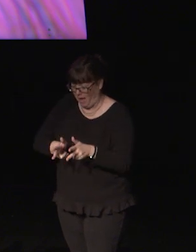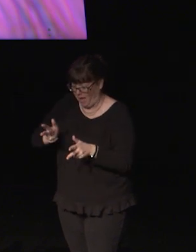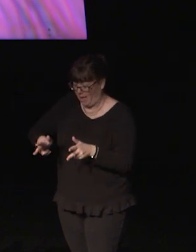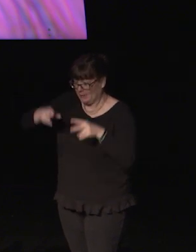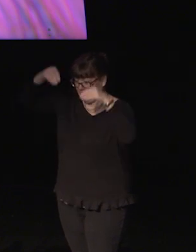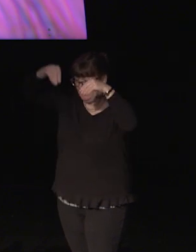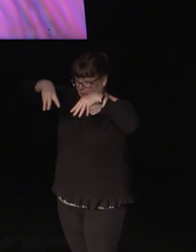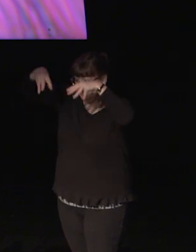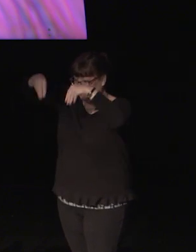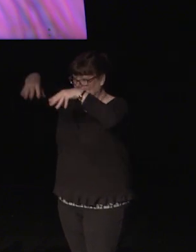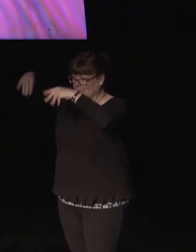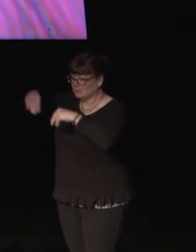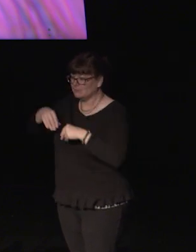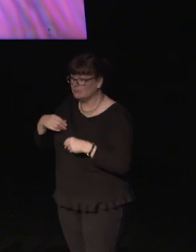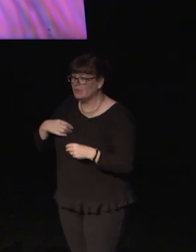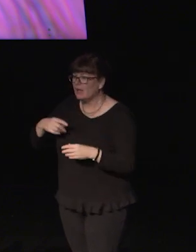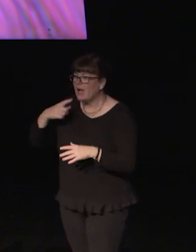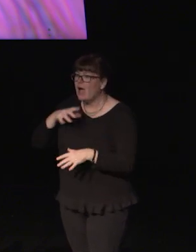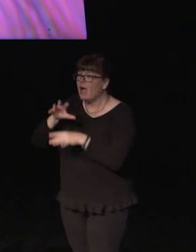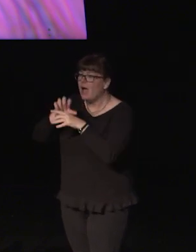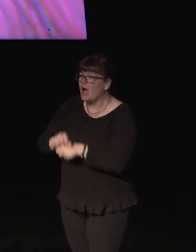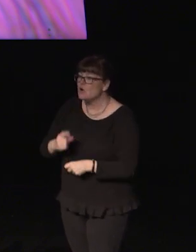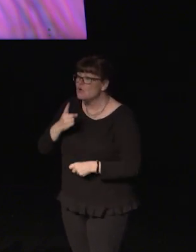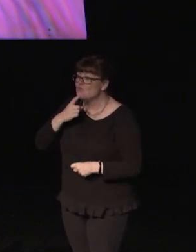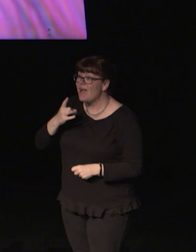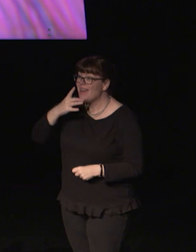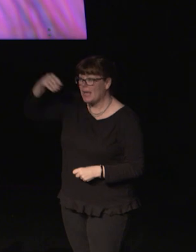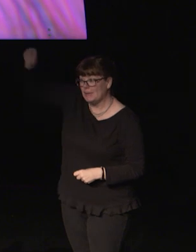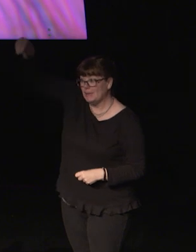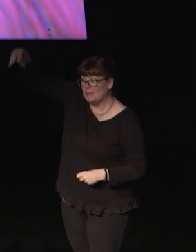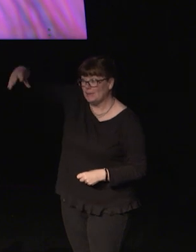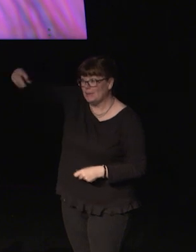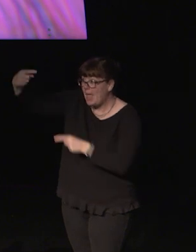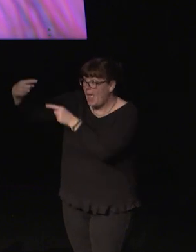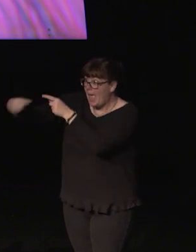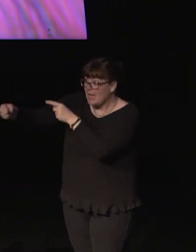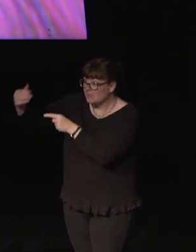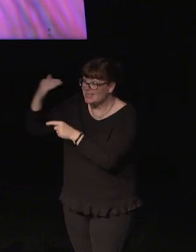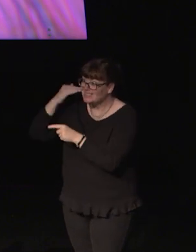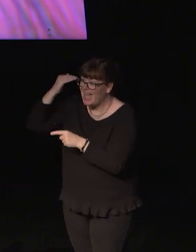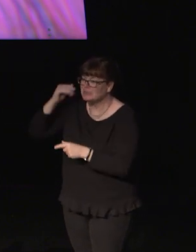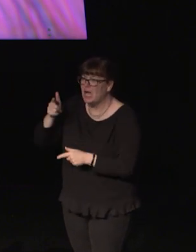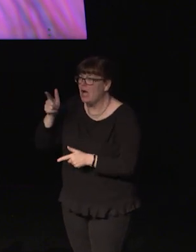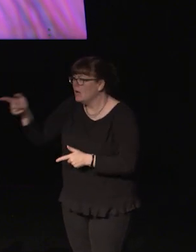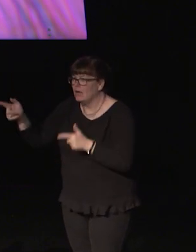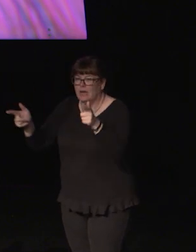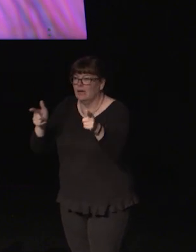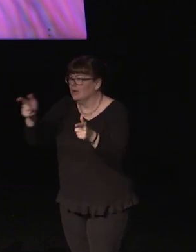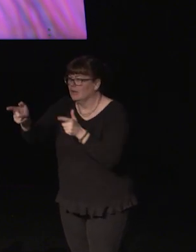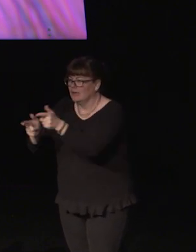to seeing the little red lights above enemies heads, I kept shooting basically at nothing. So as I'm trying to figure out where everyone is